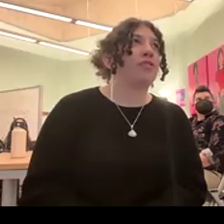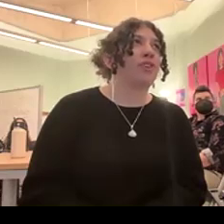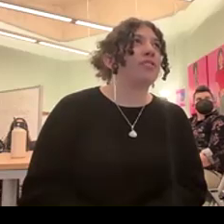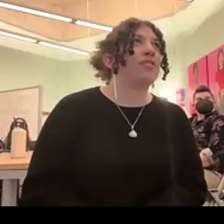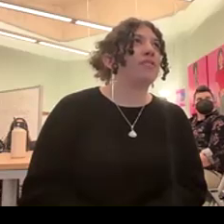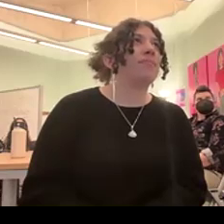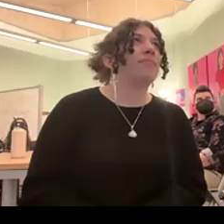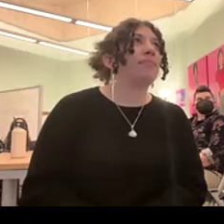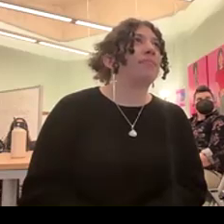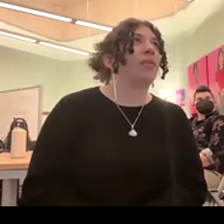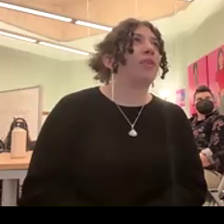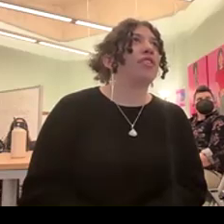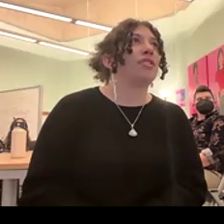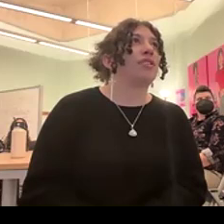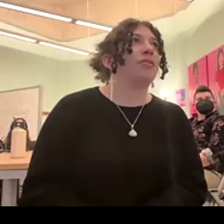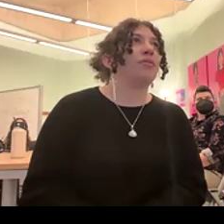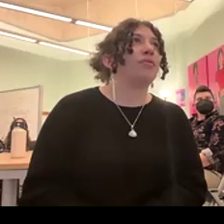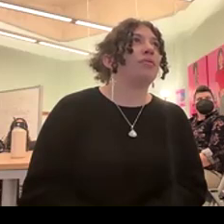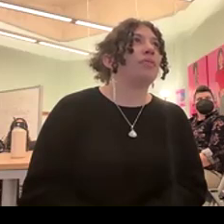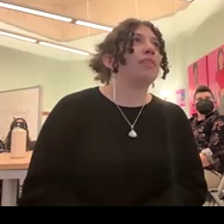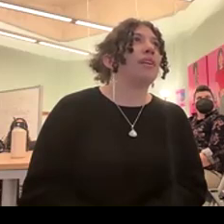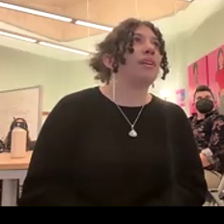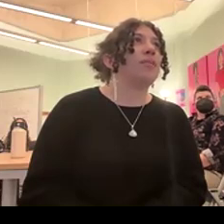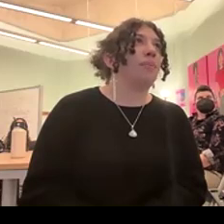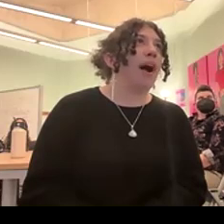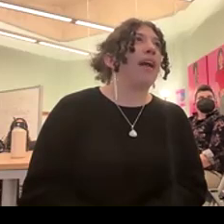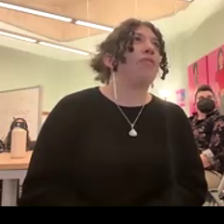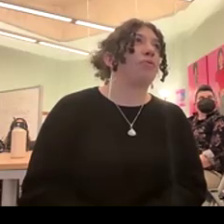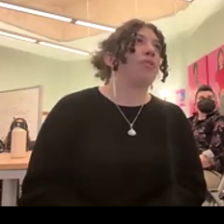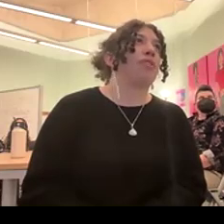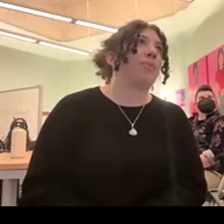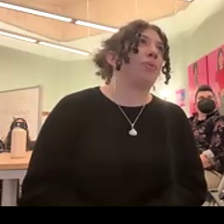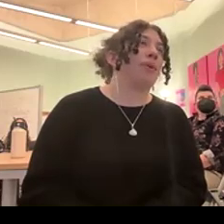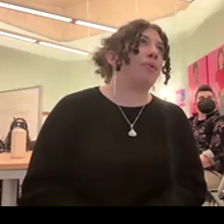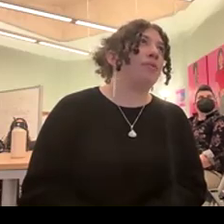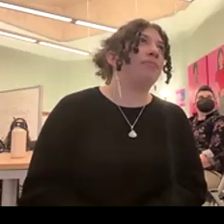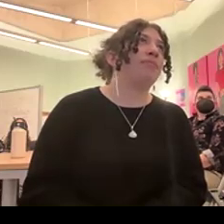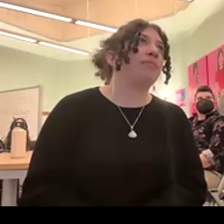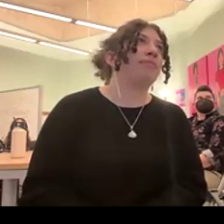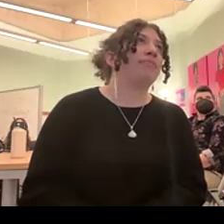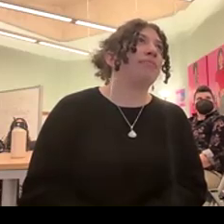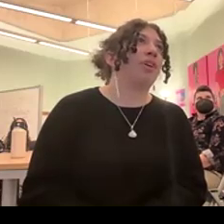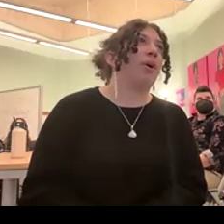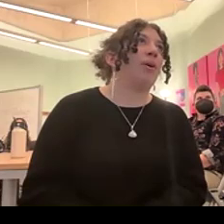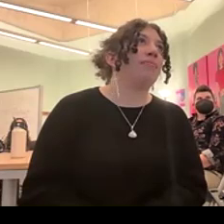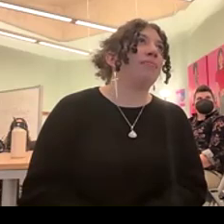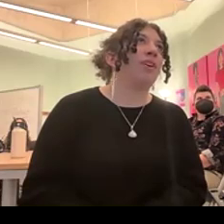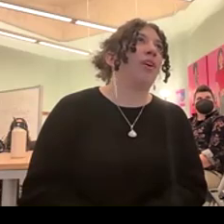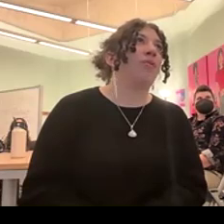my job now, of course, with Communication First, the organization itself is by and